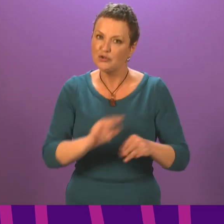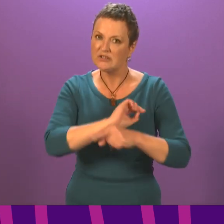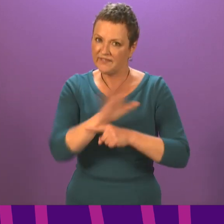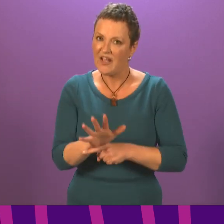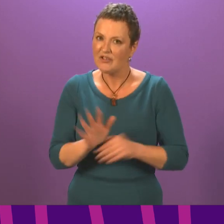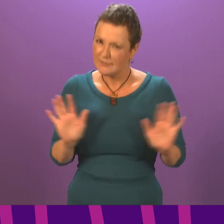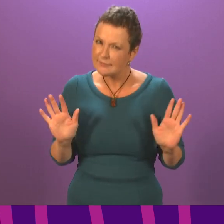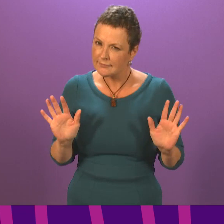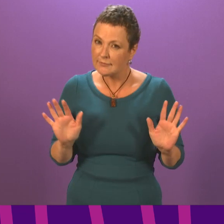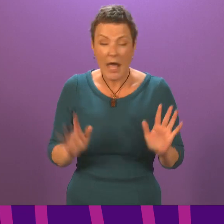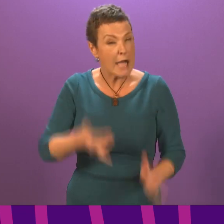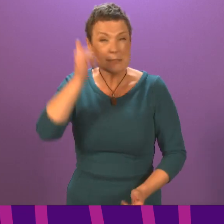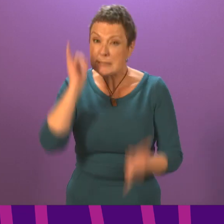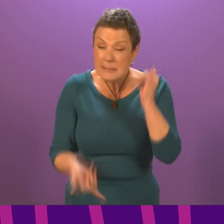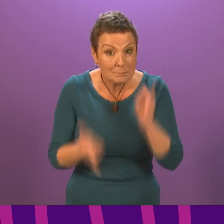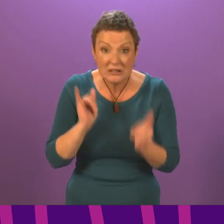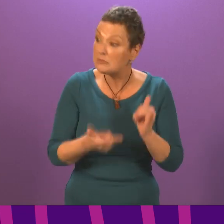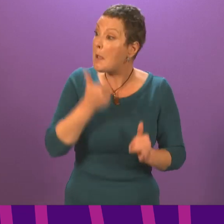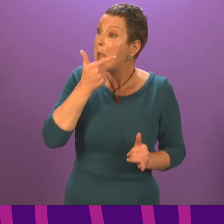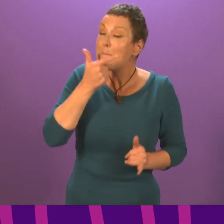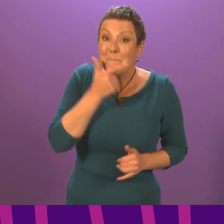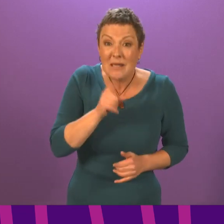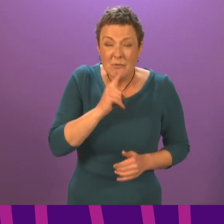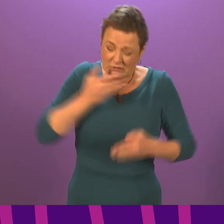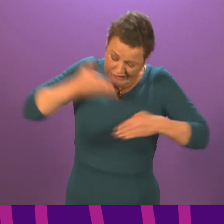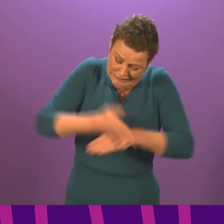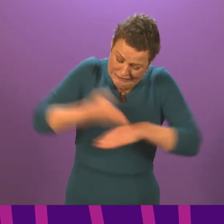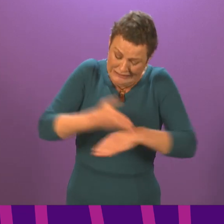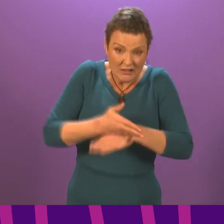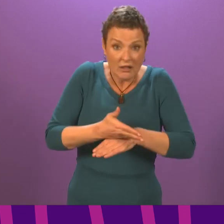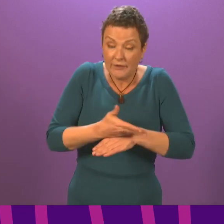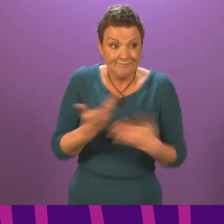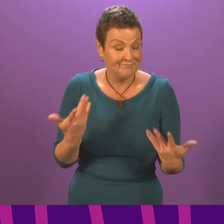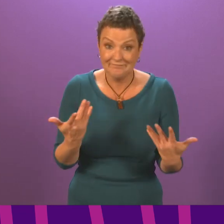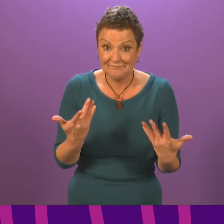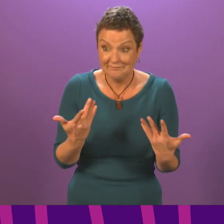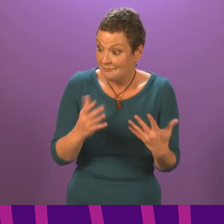Sometimes, with the best will in the world, the virus increases in some areas, which is